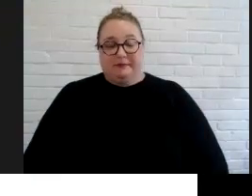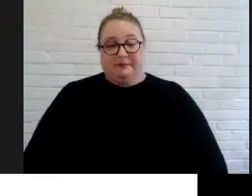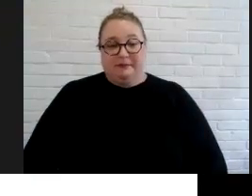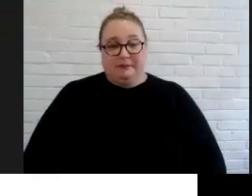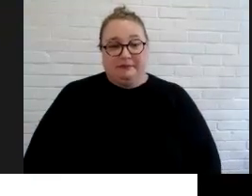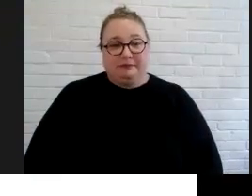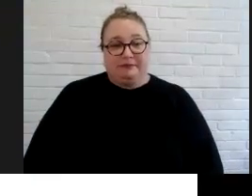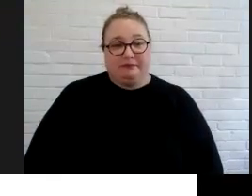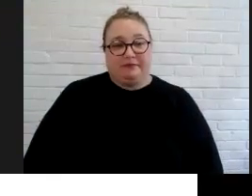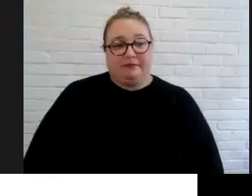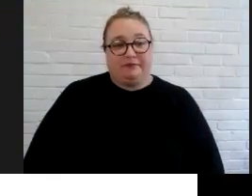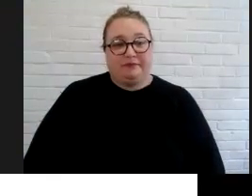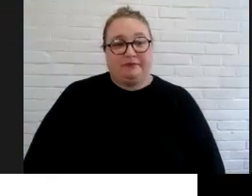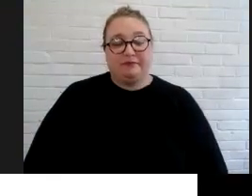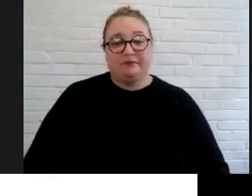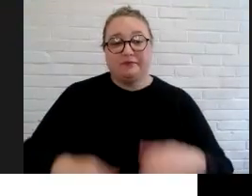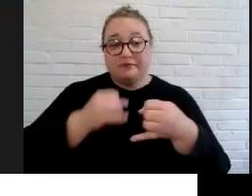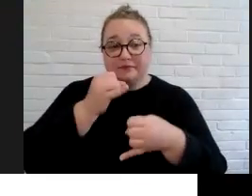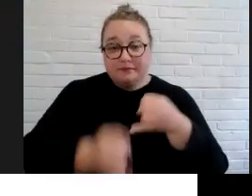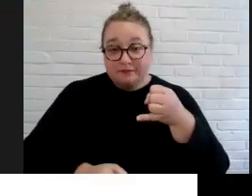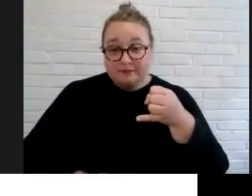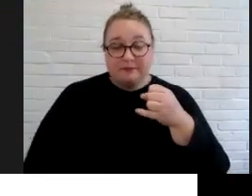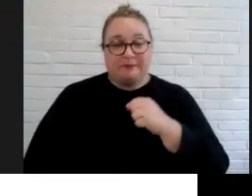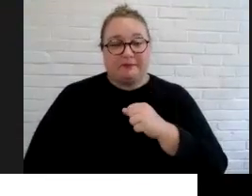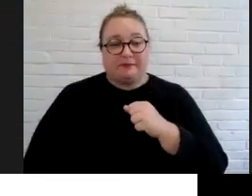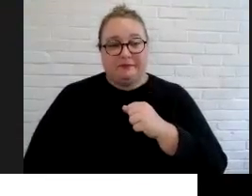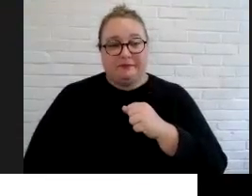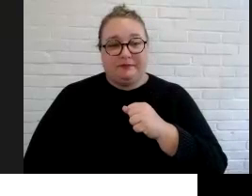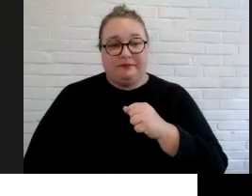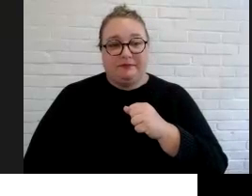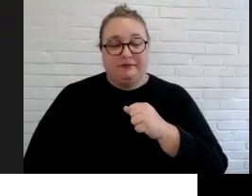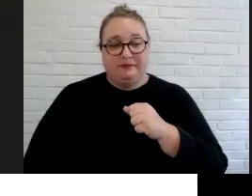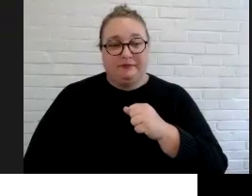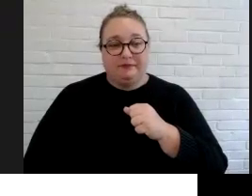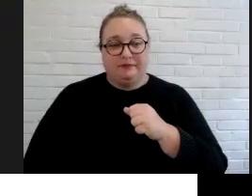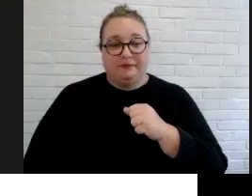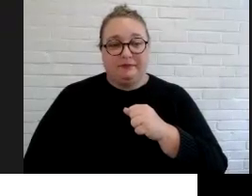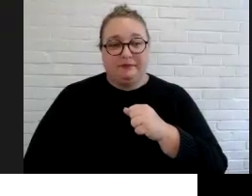And lastly, you can also, you know, create a page